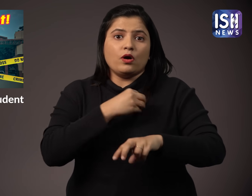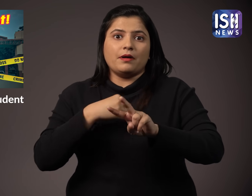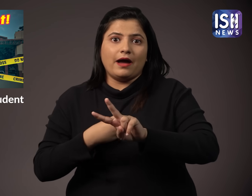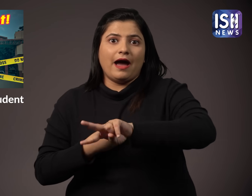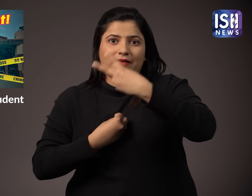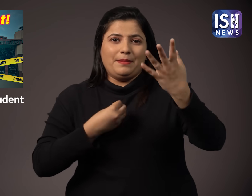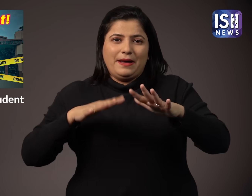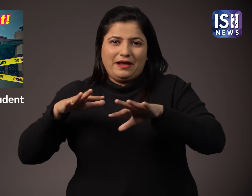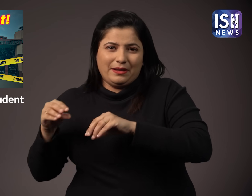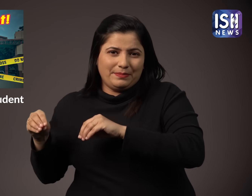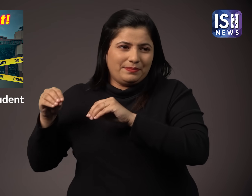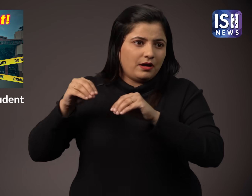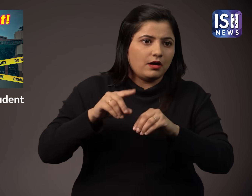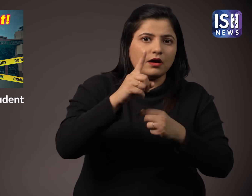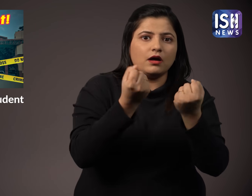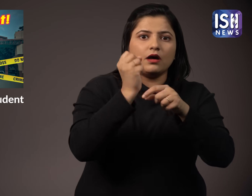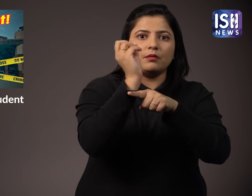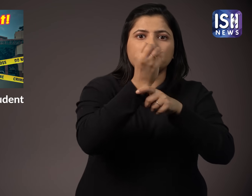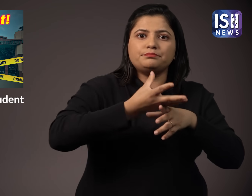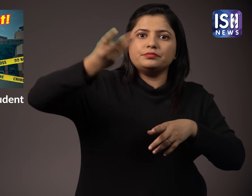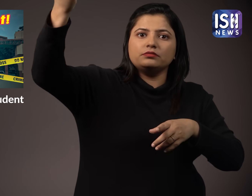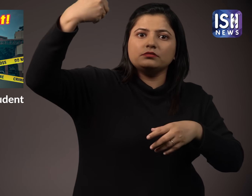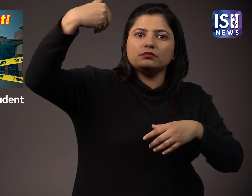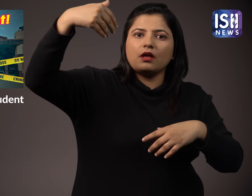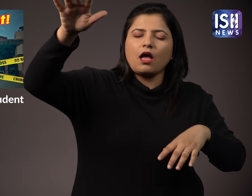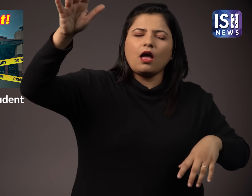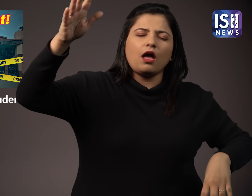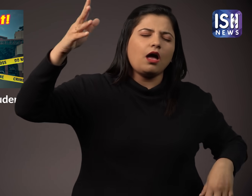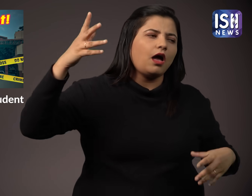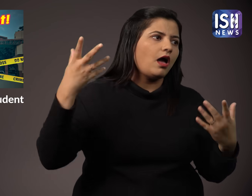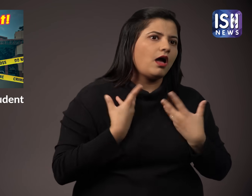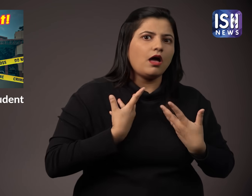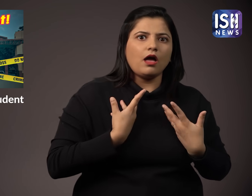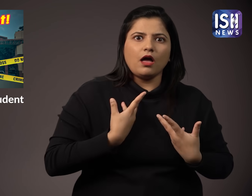They decided to go to another hospital but the ambulance had left by then.